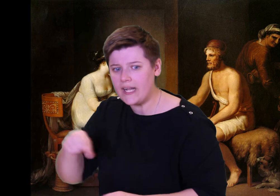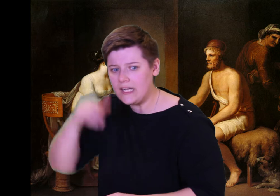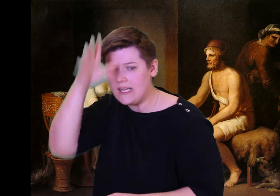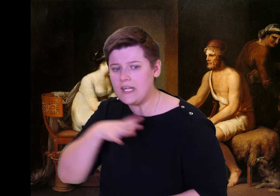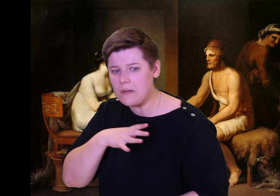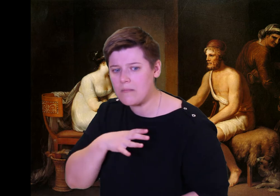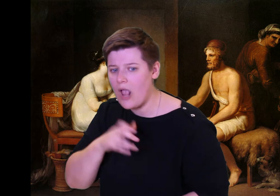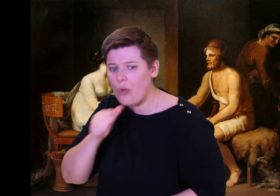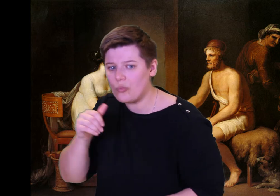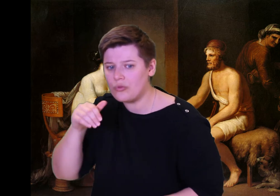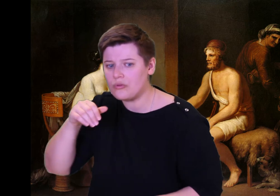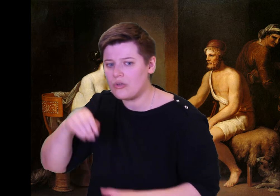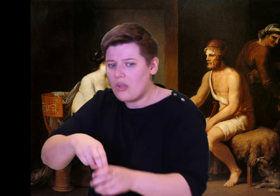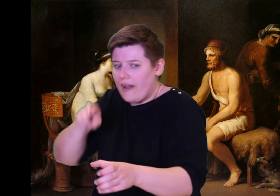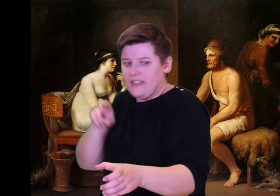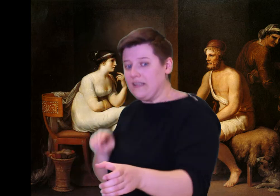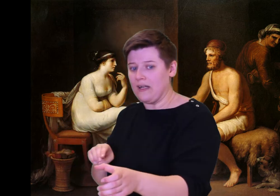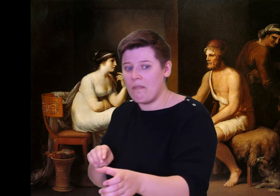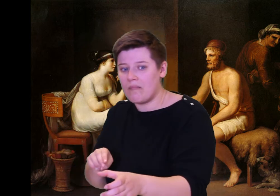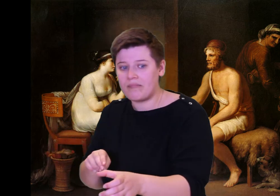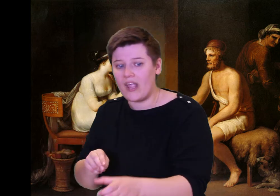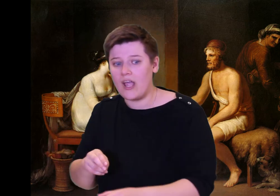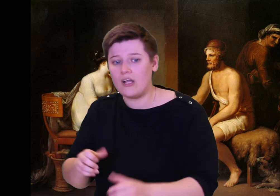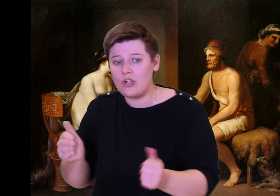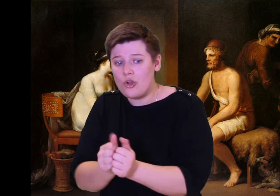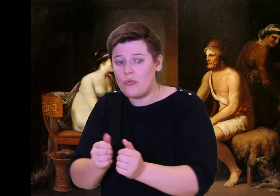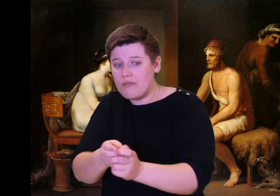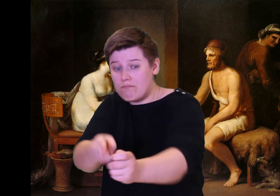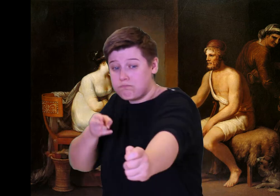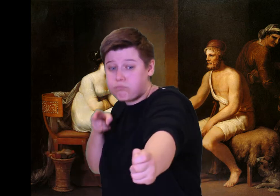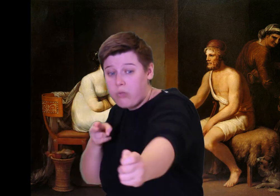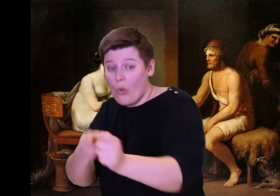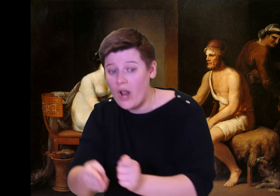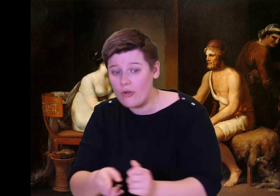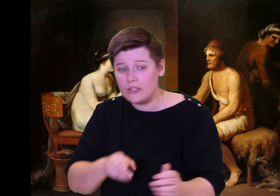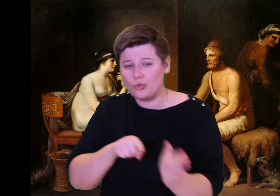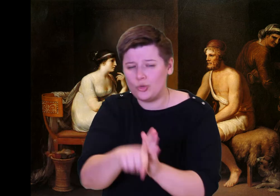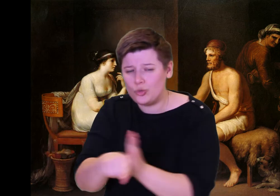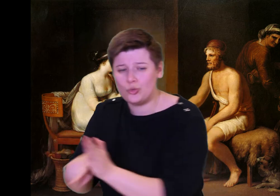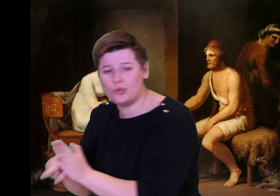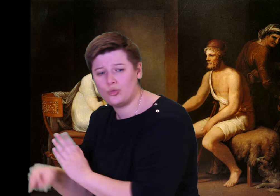We will pay in public, yes, for all of the food and drink. Your anger is quite understandable."